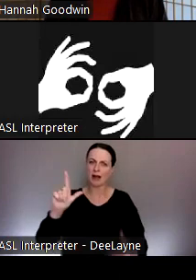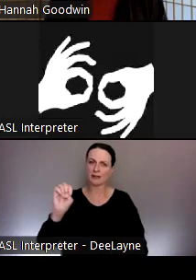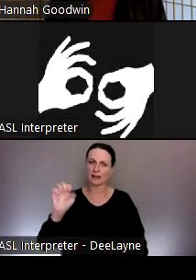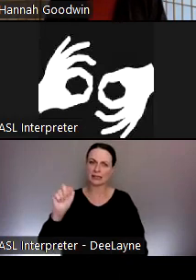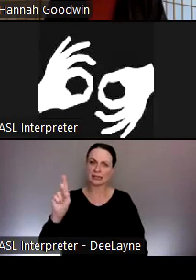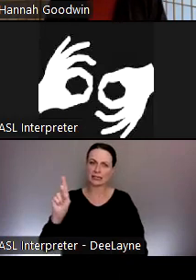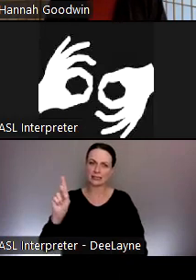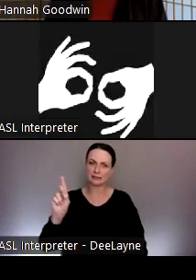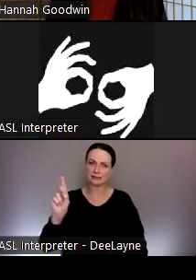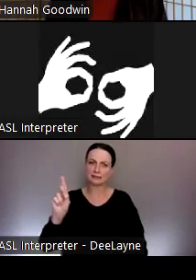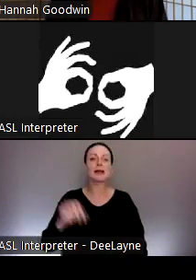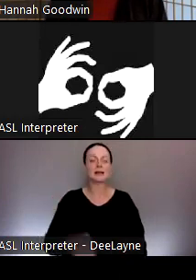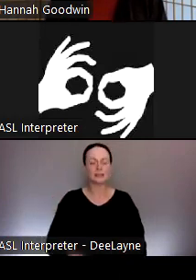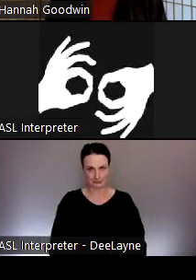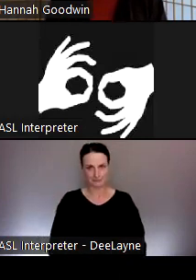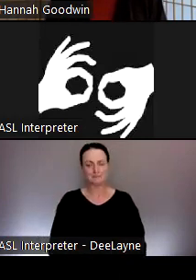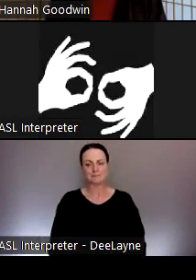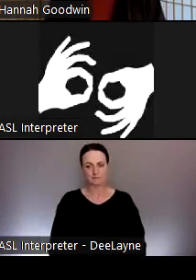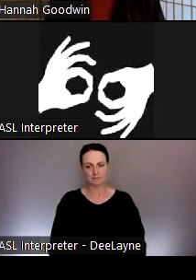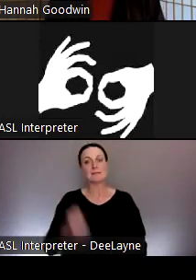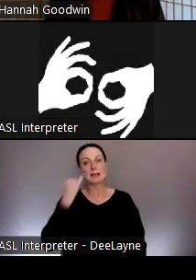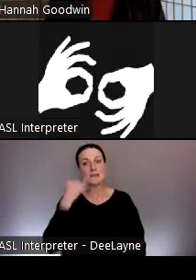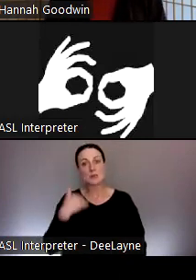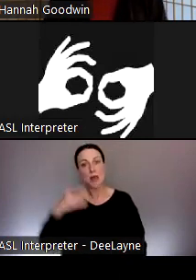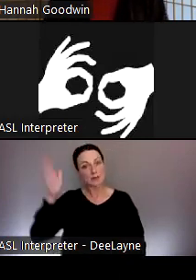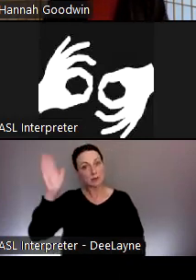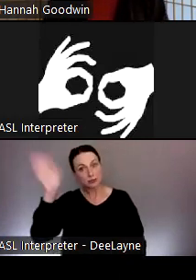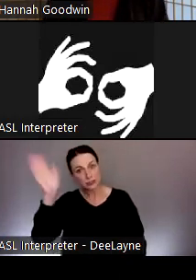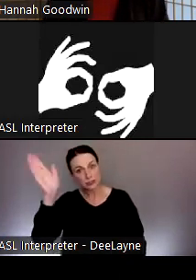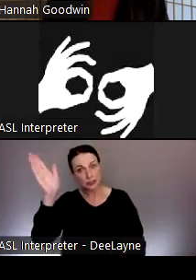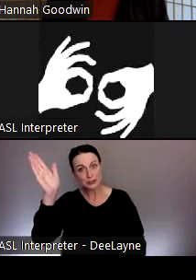If you have presentation that is mostly